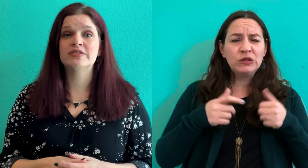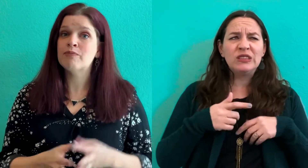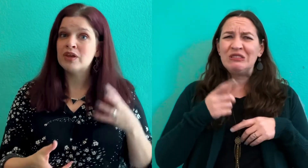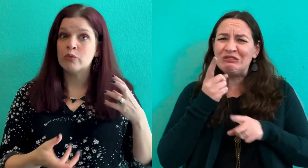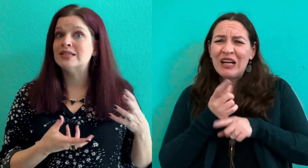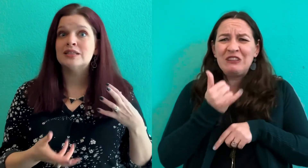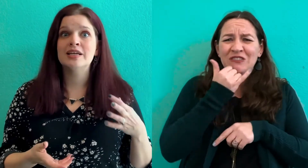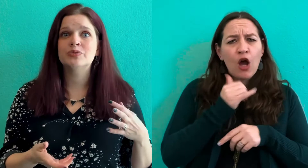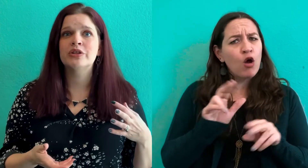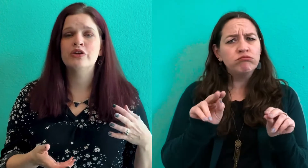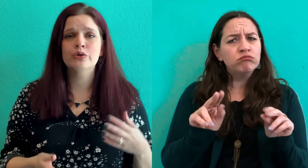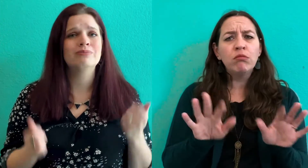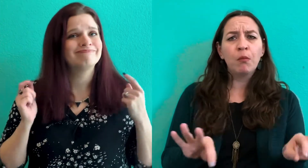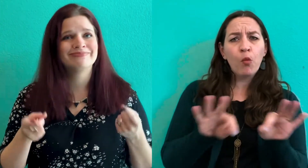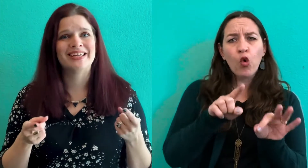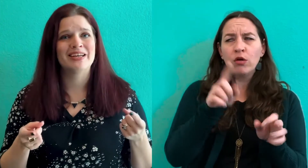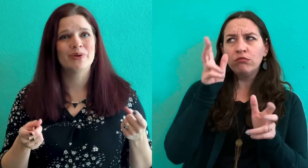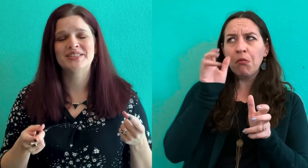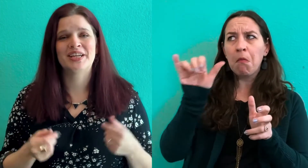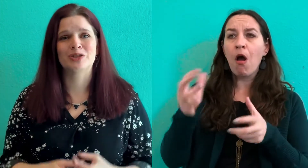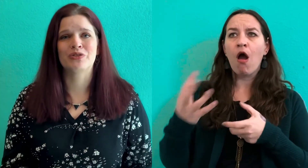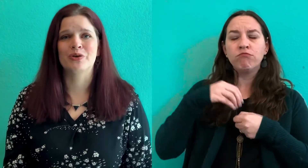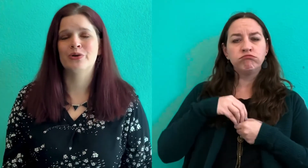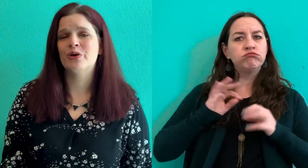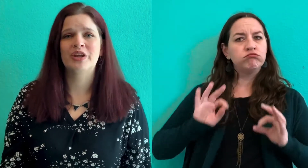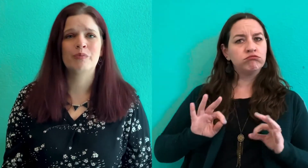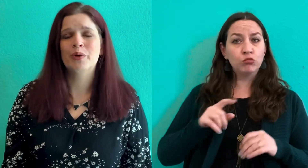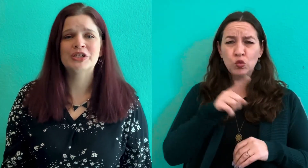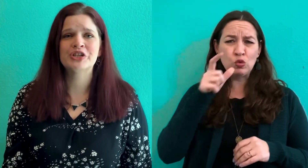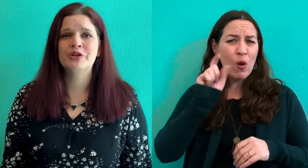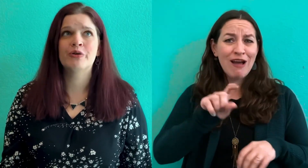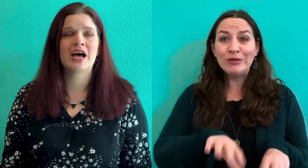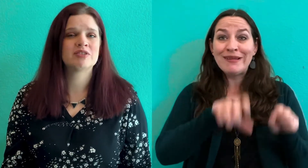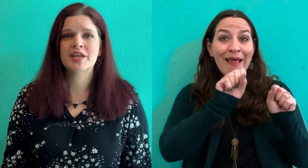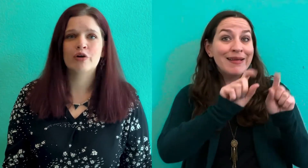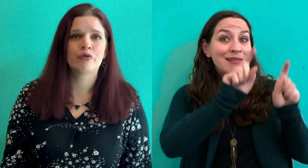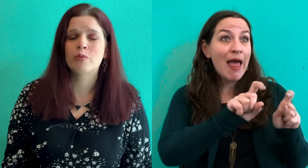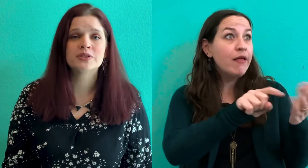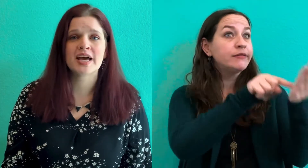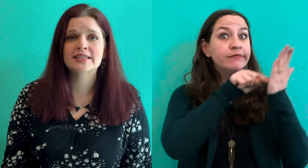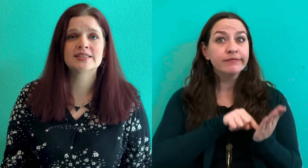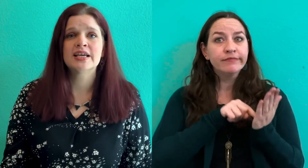If something resonates with you, then it resonates with you. You don't need permission. You don't have to take a formal test.